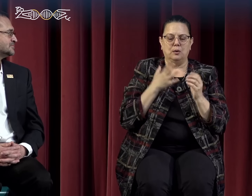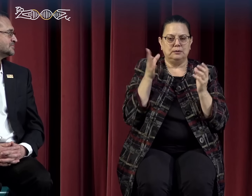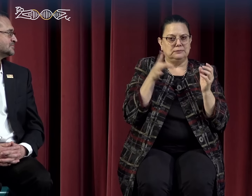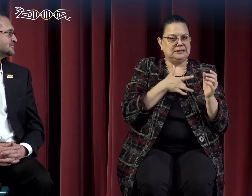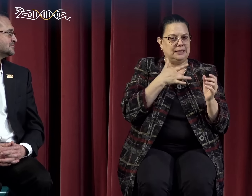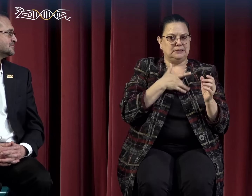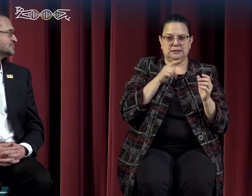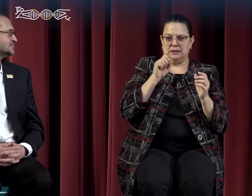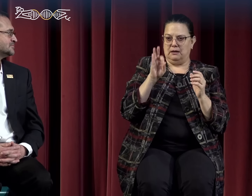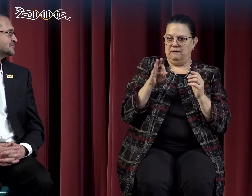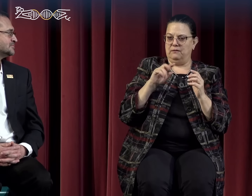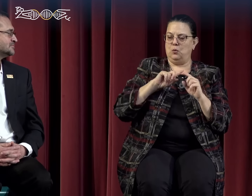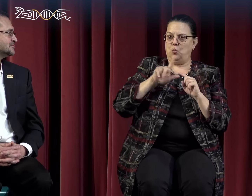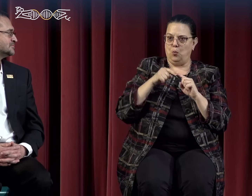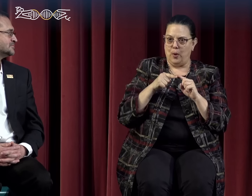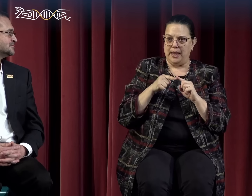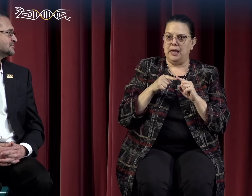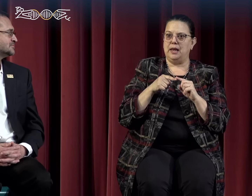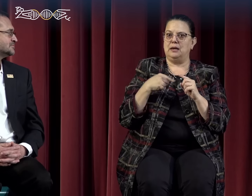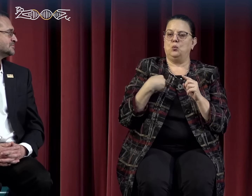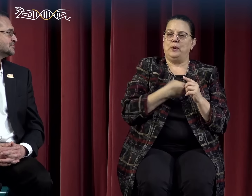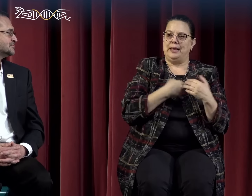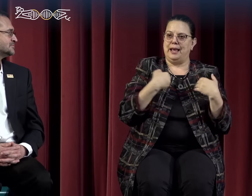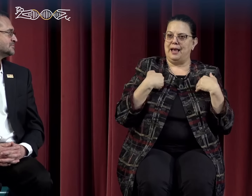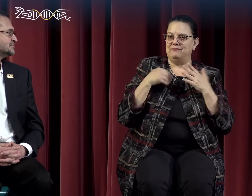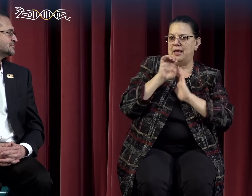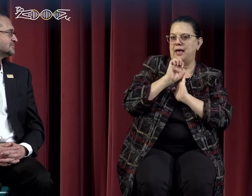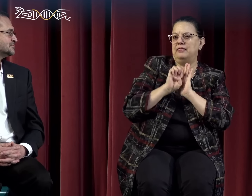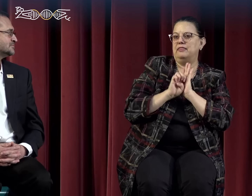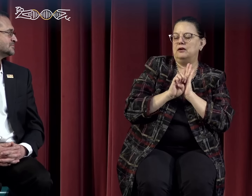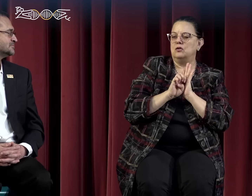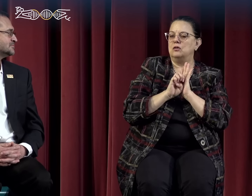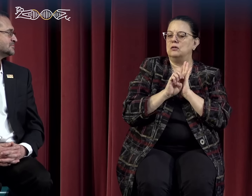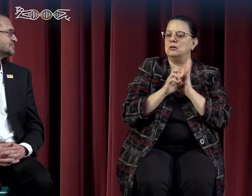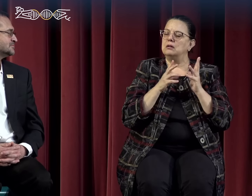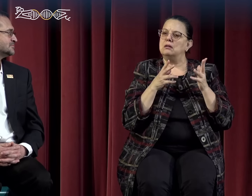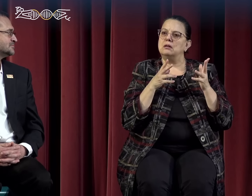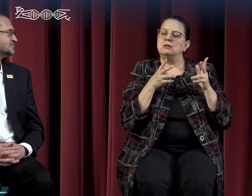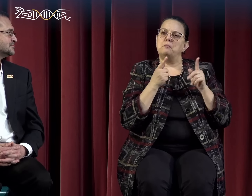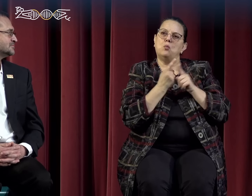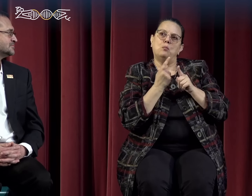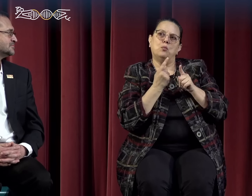But I also want to talk about our sense of when there is ethical